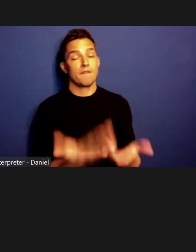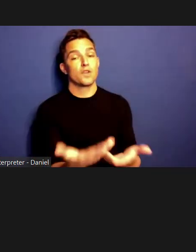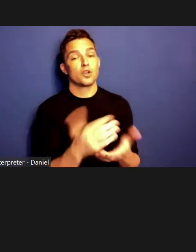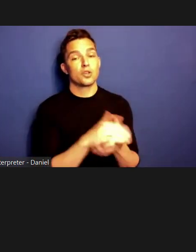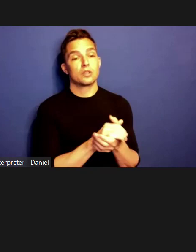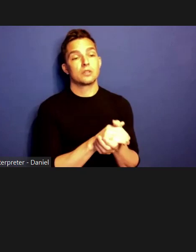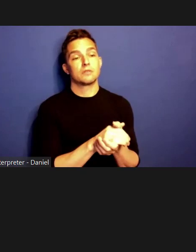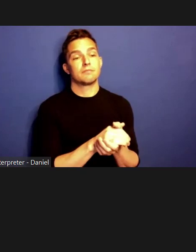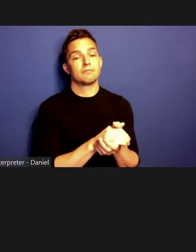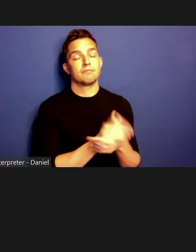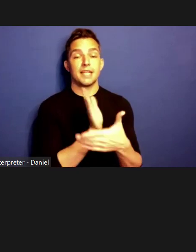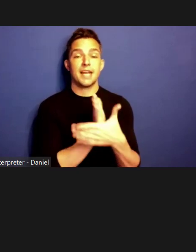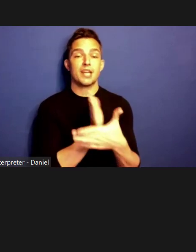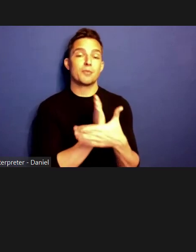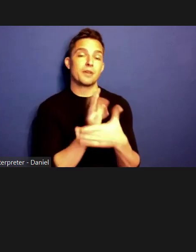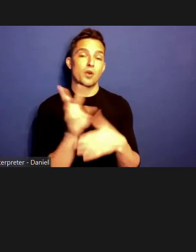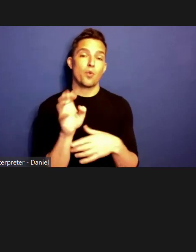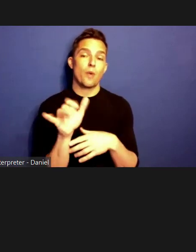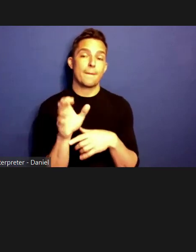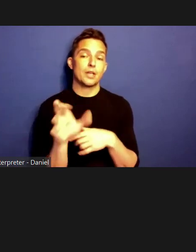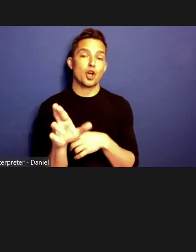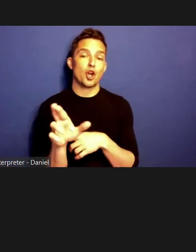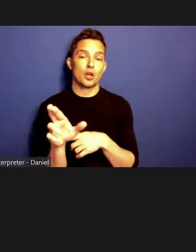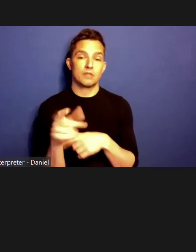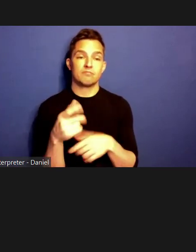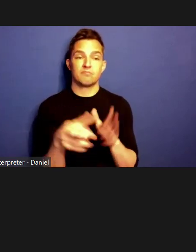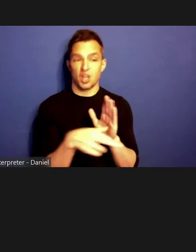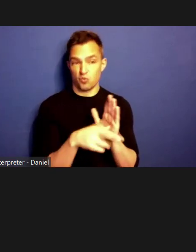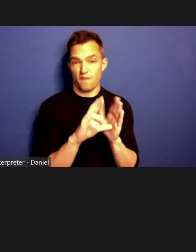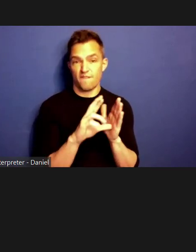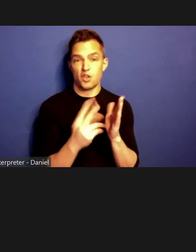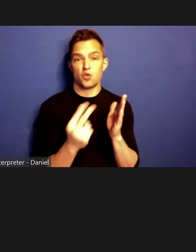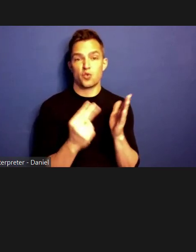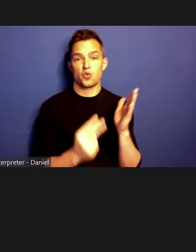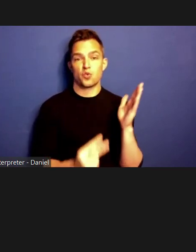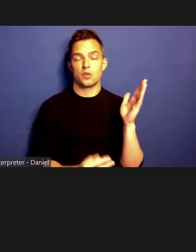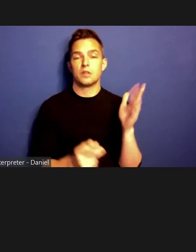intermediate webinar where we review some of this content, but